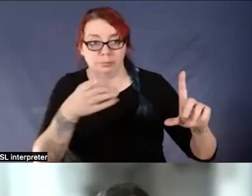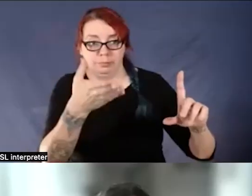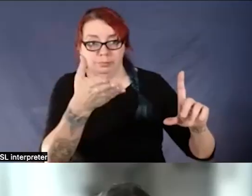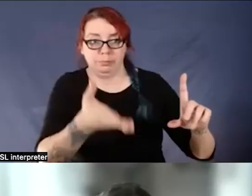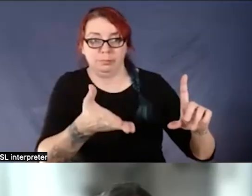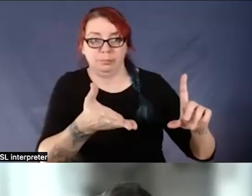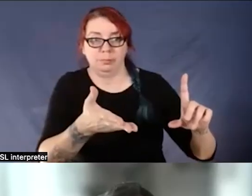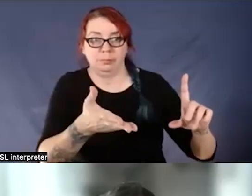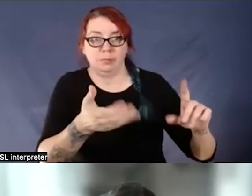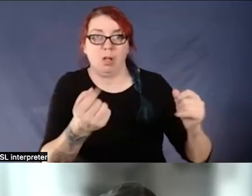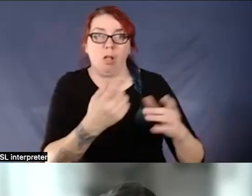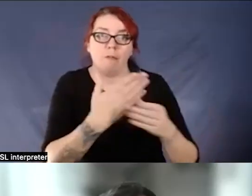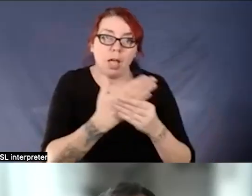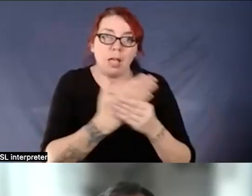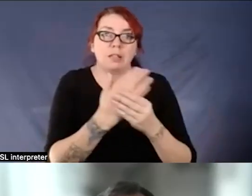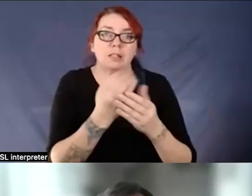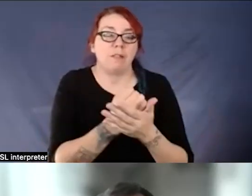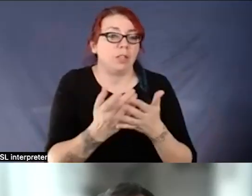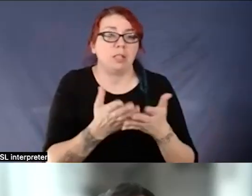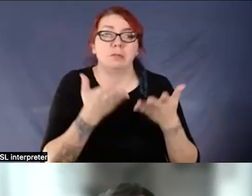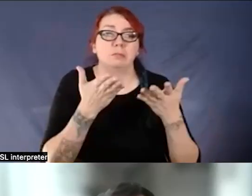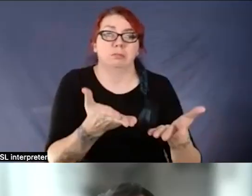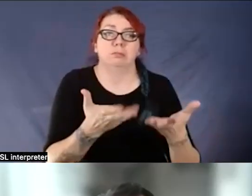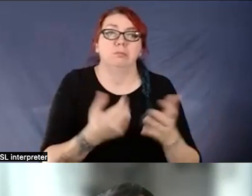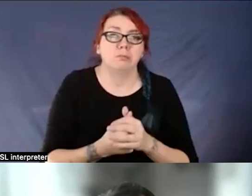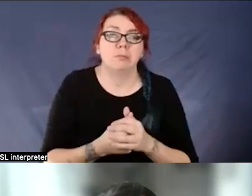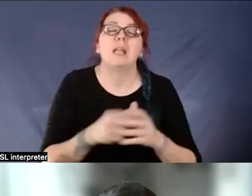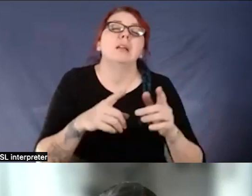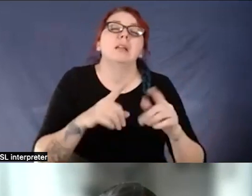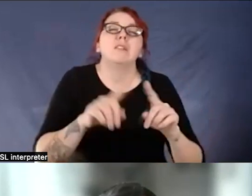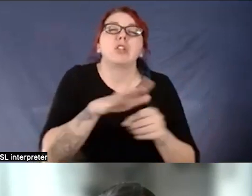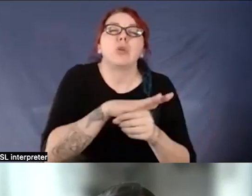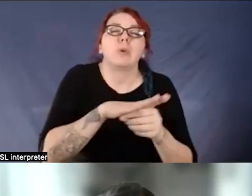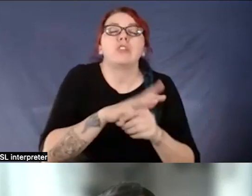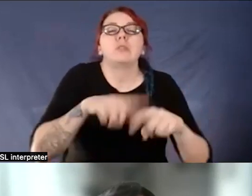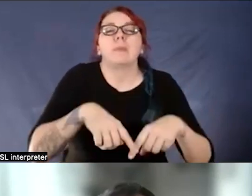just a different location to access them, depending on where you're working and how you